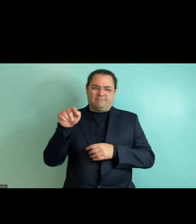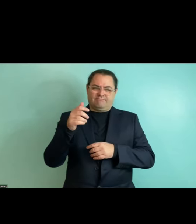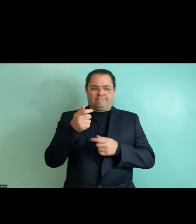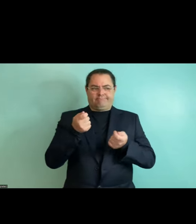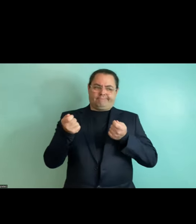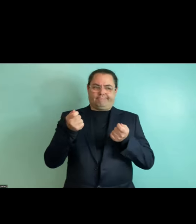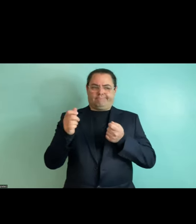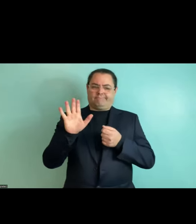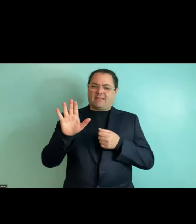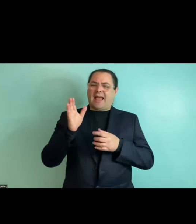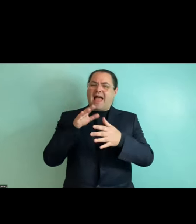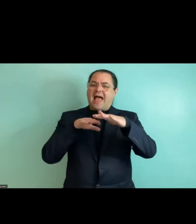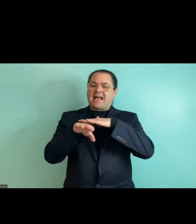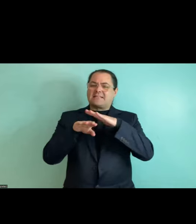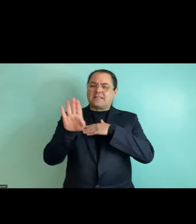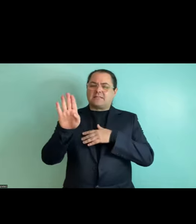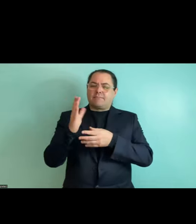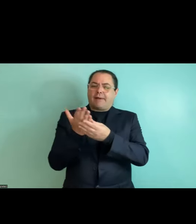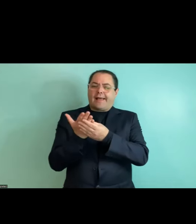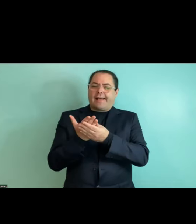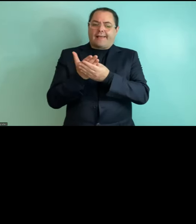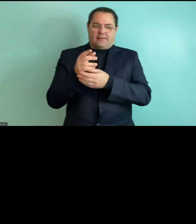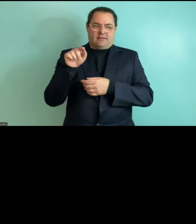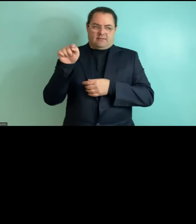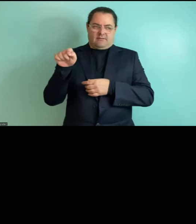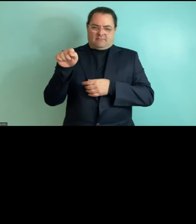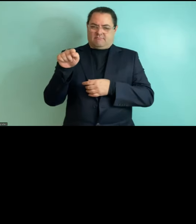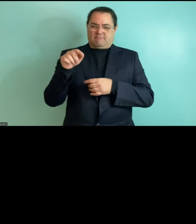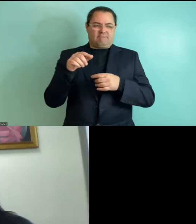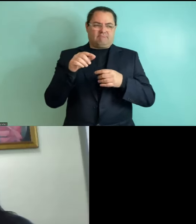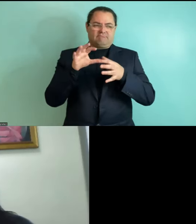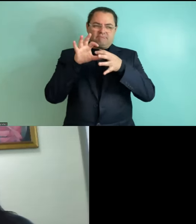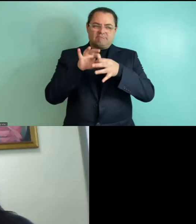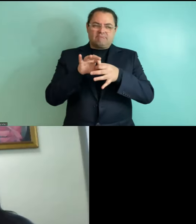11:43:53 its history structure members and services offered. We would also appreciate